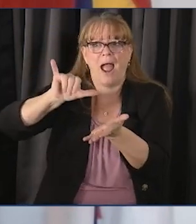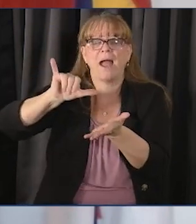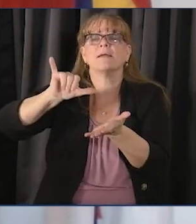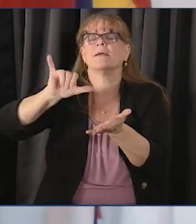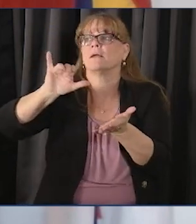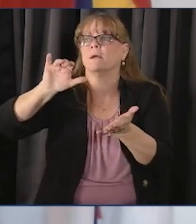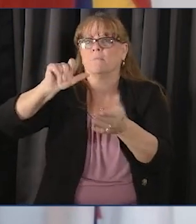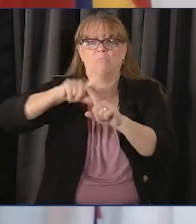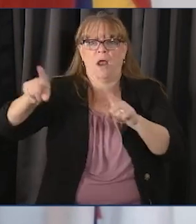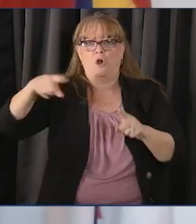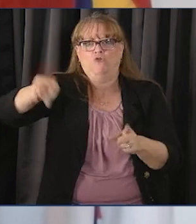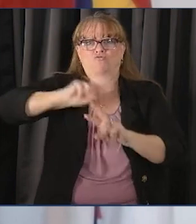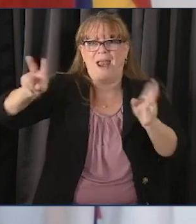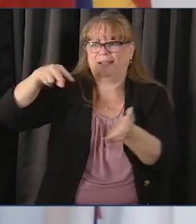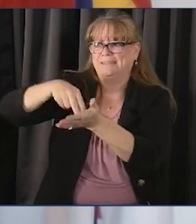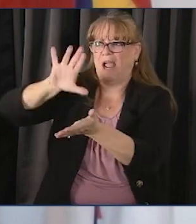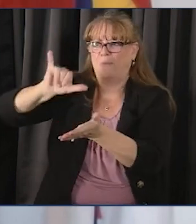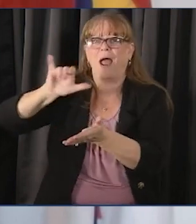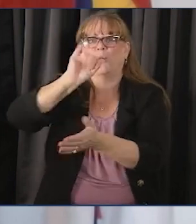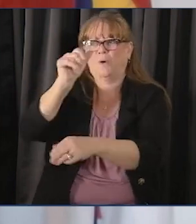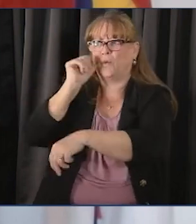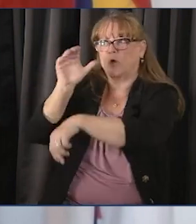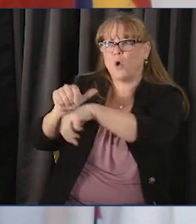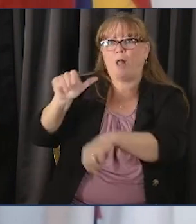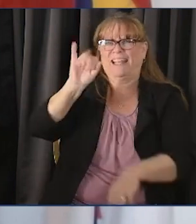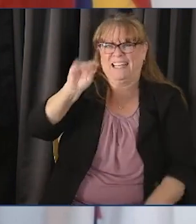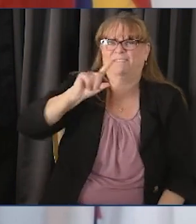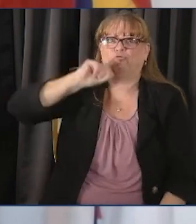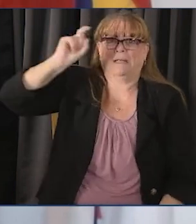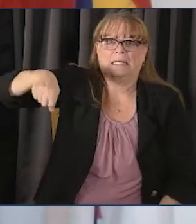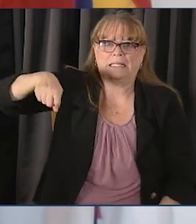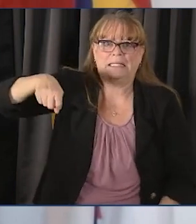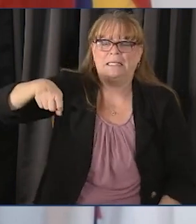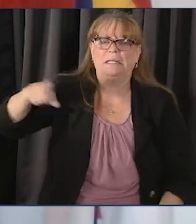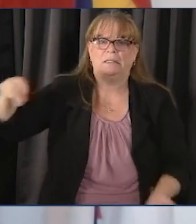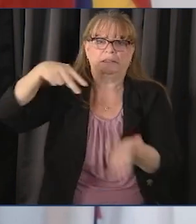The visual presence of the Capitol, the Denver police department, state troopers and allied